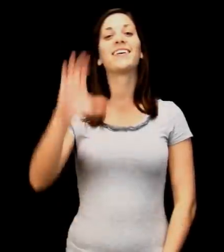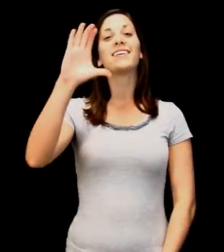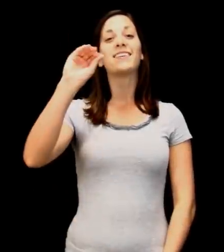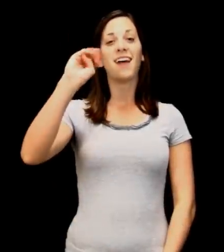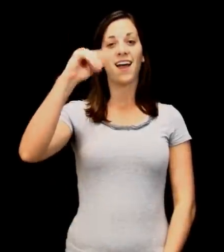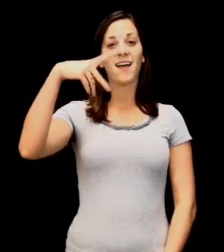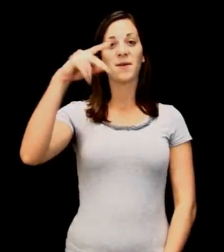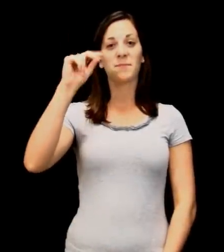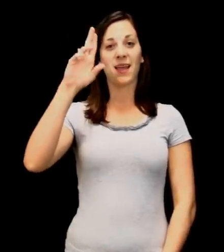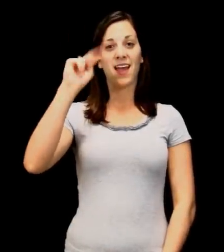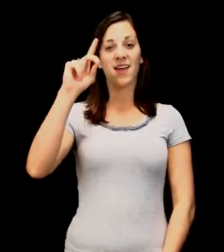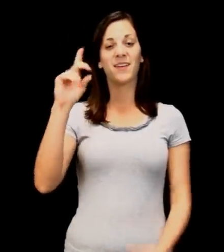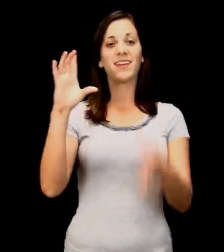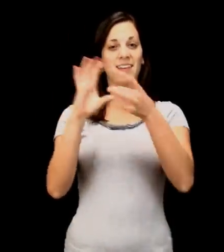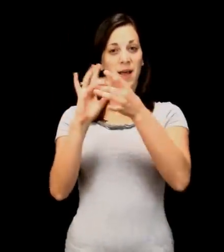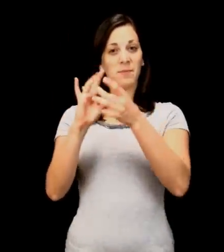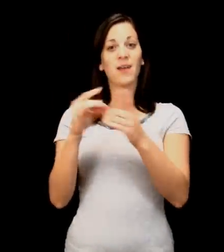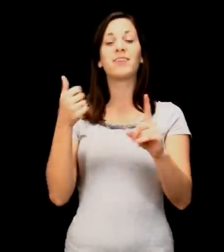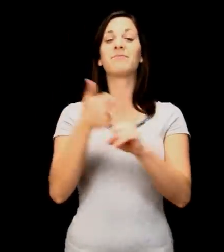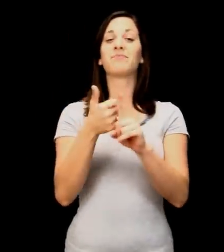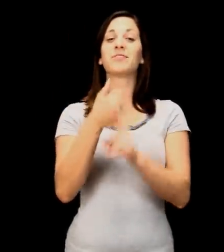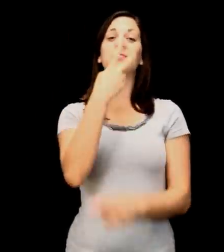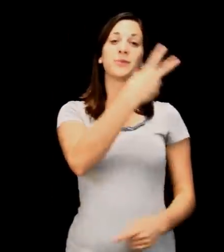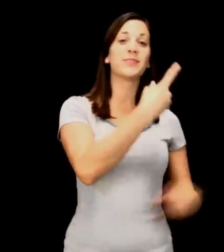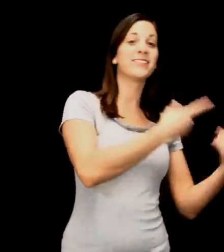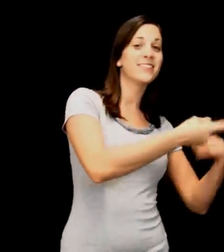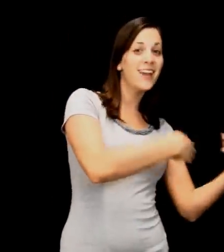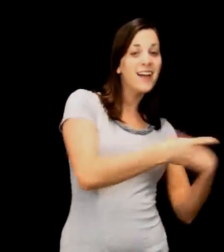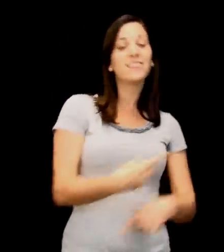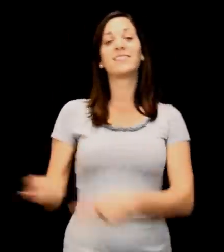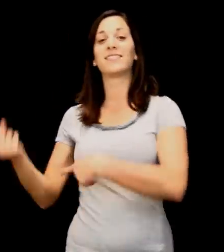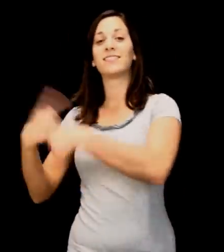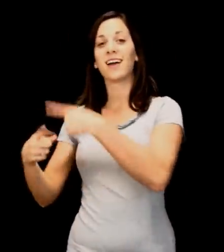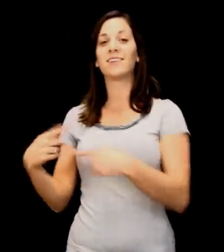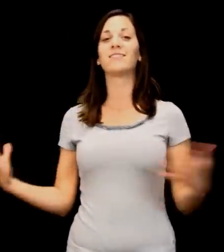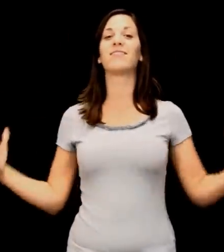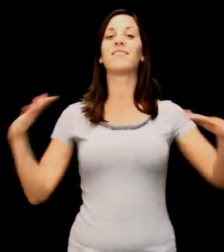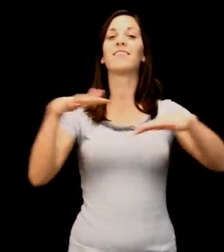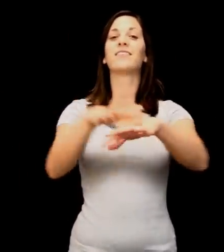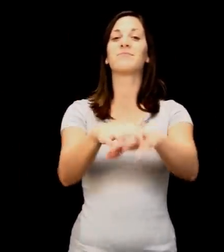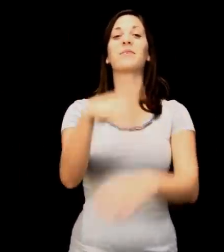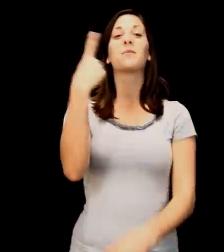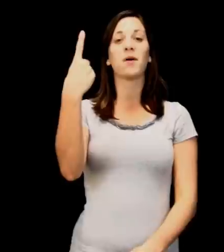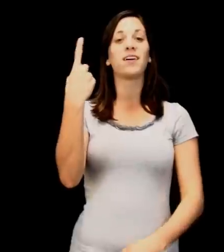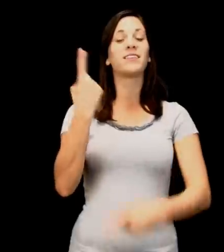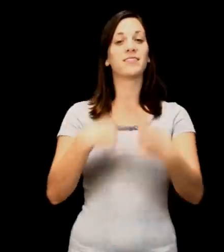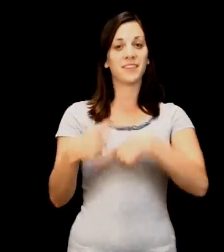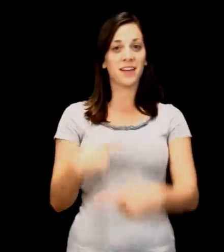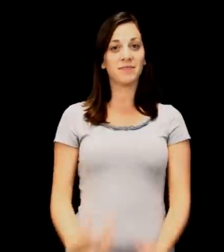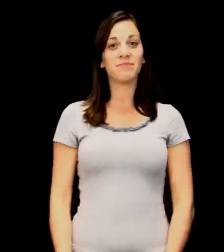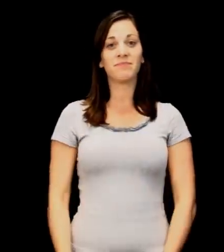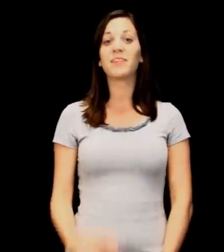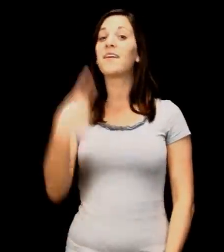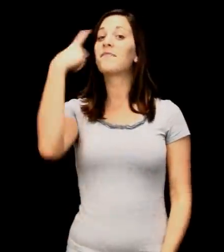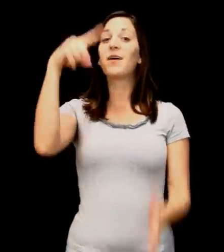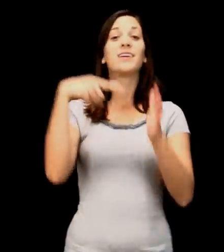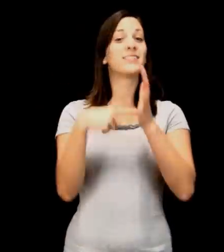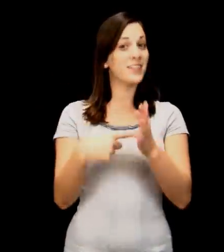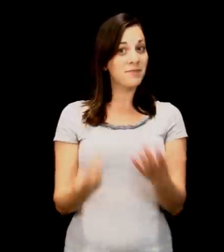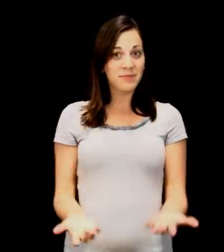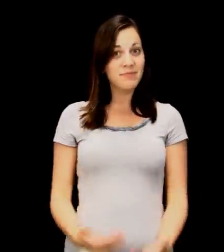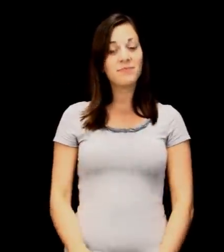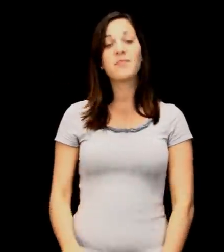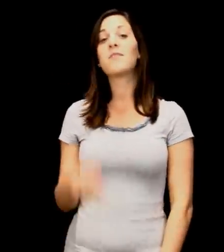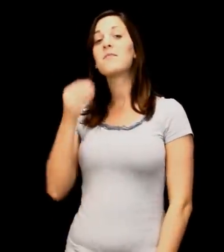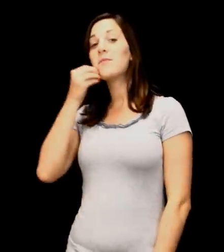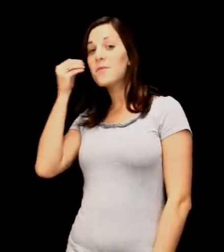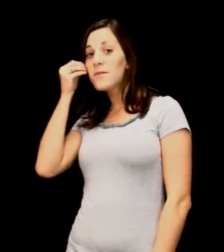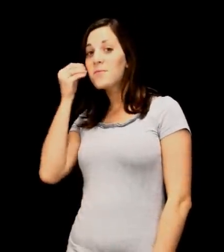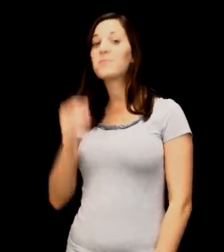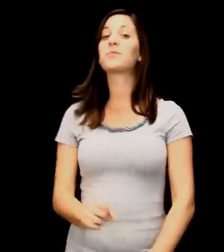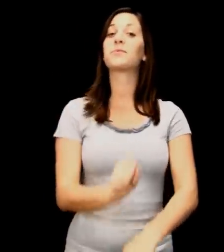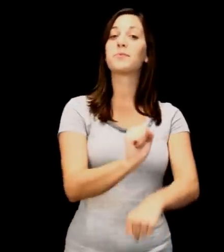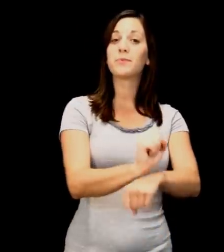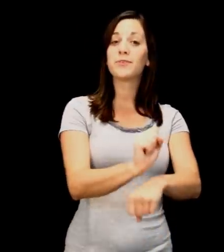Compound is based on two signs that are conjoined into one sign. For example, HOME and WORK